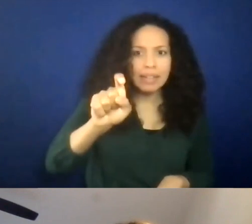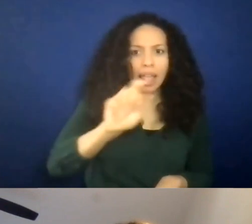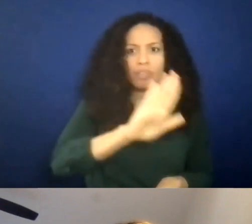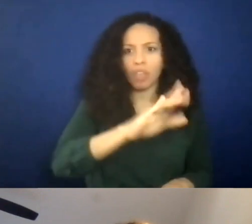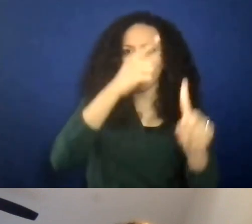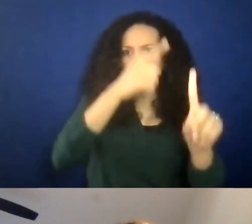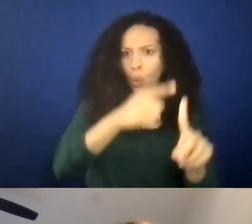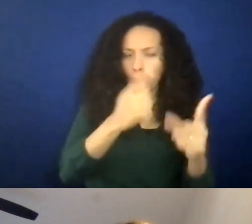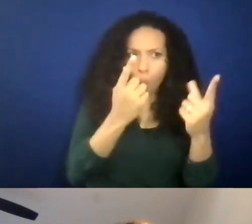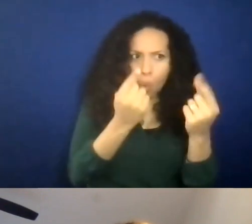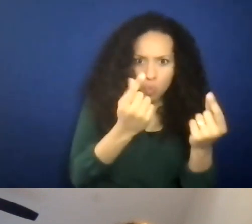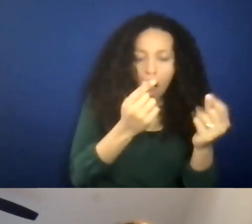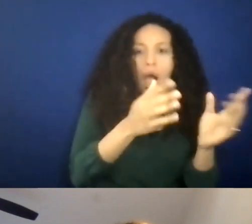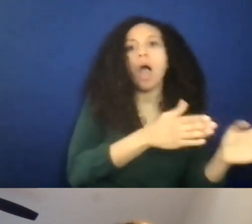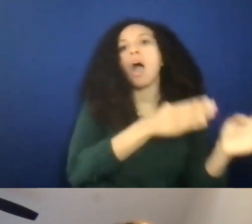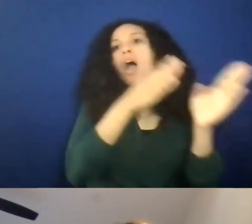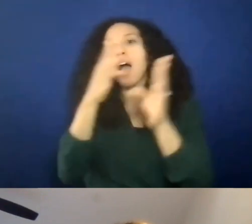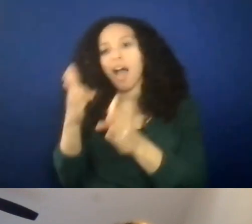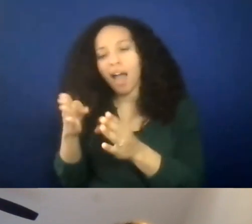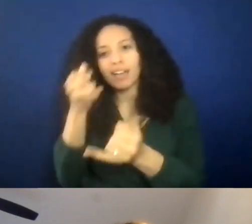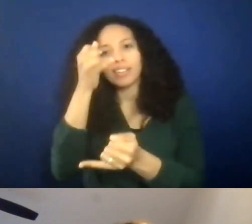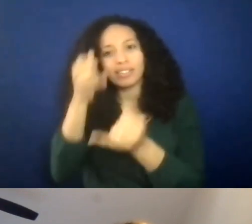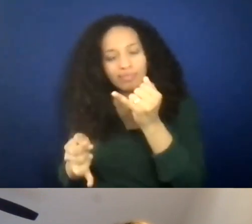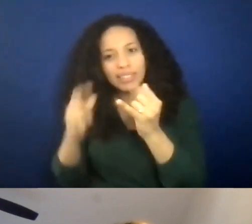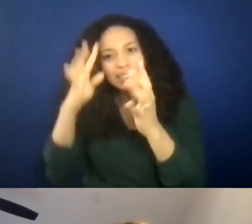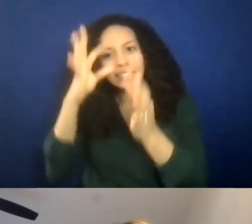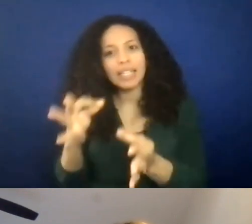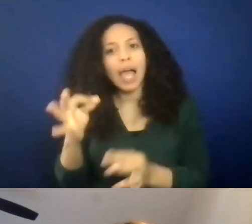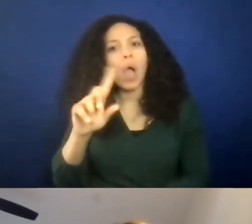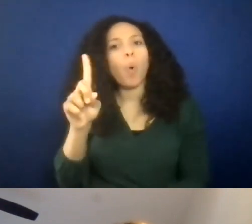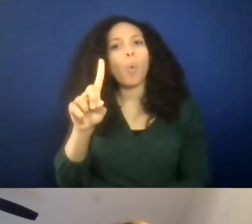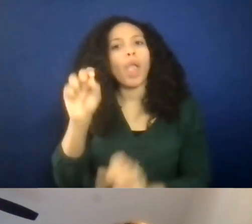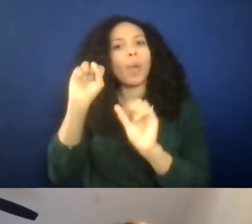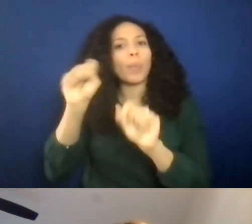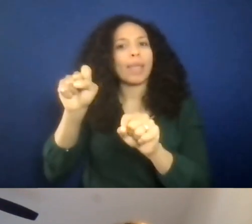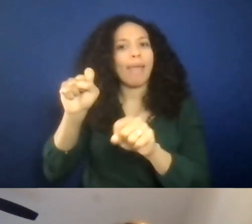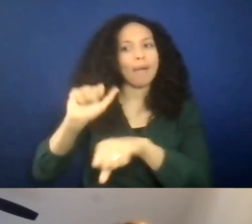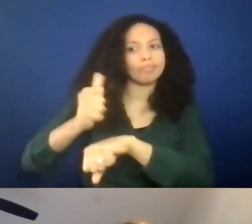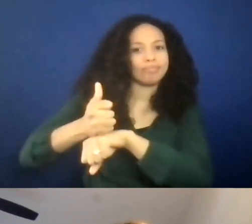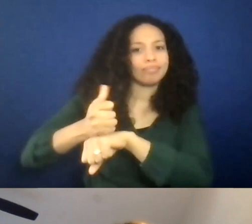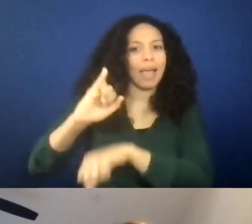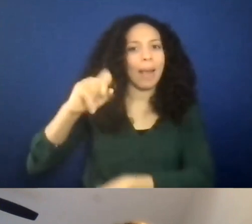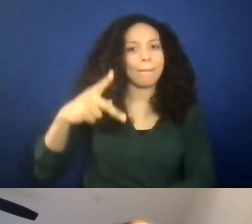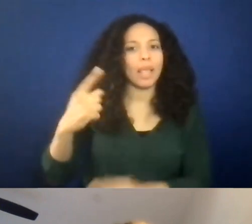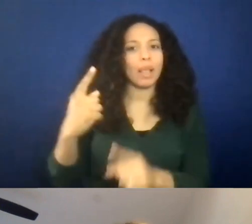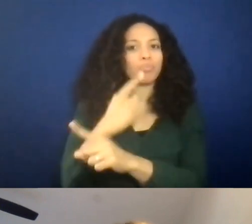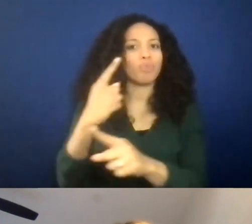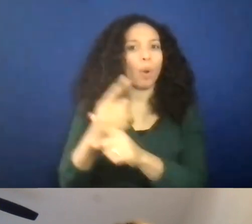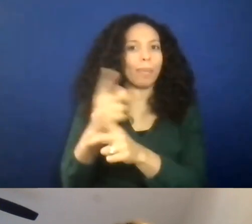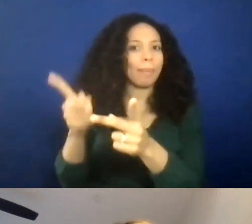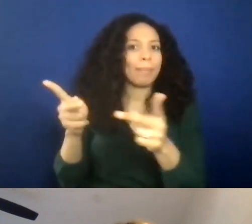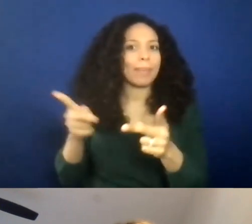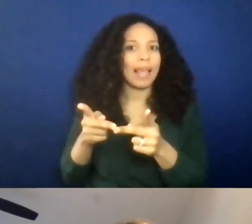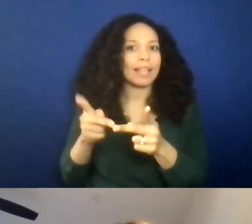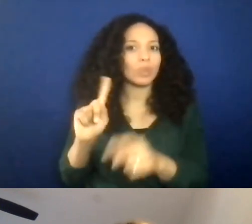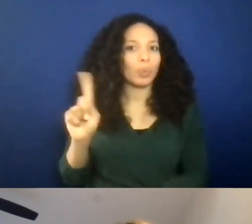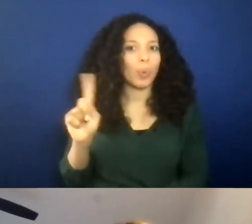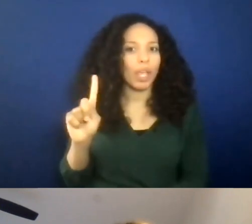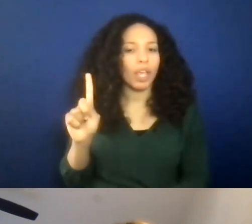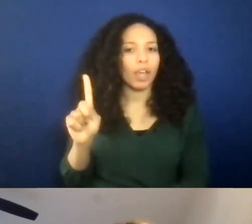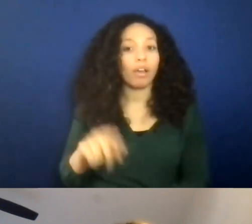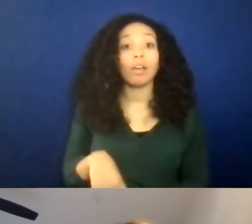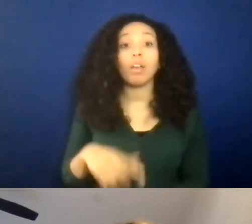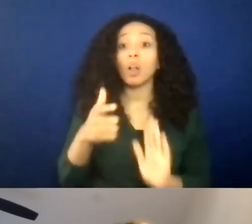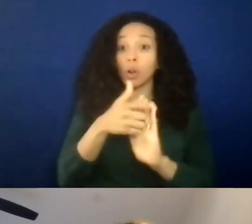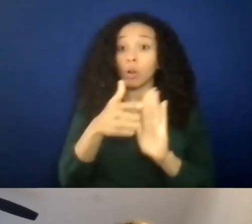should decide “Where can this IEP be implemented most appropriately”? The law also requires that